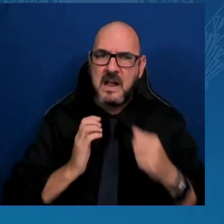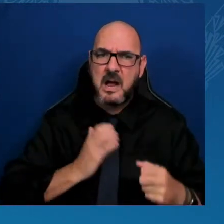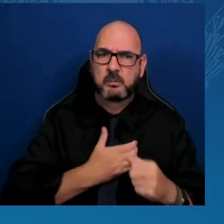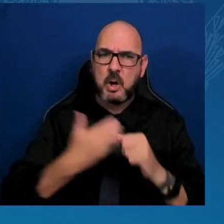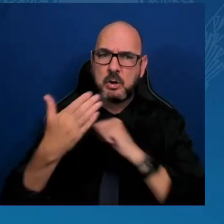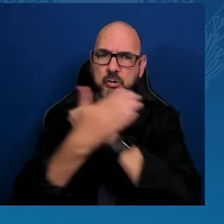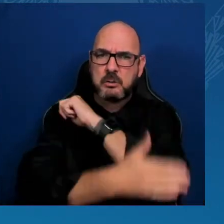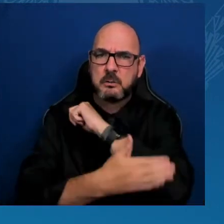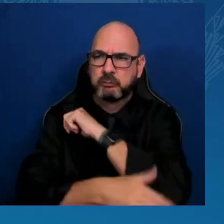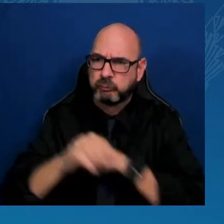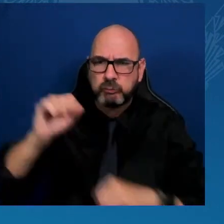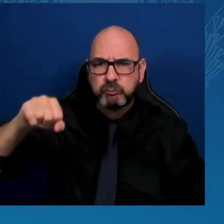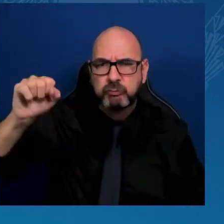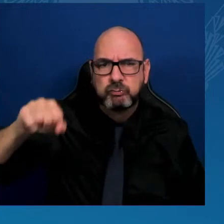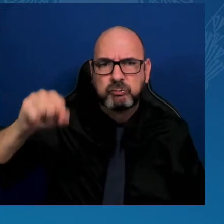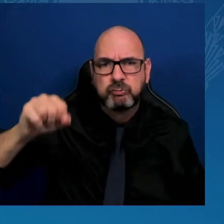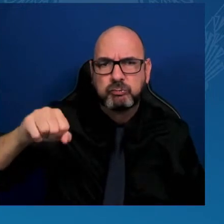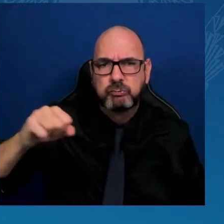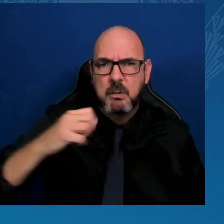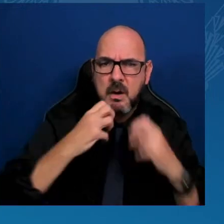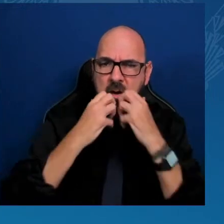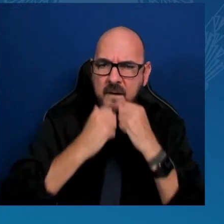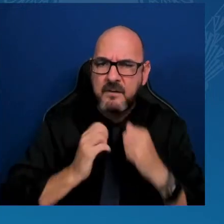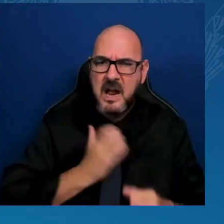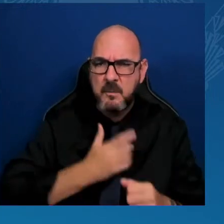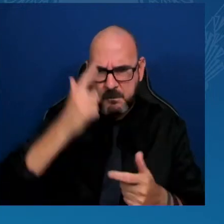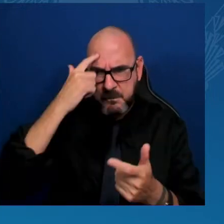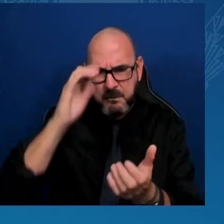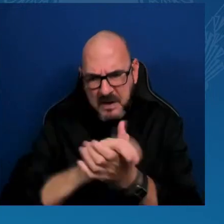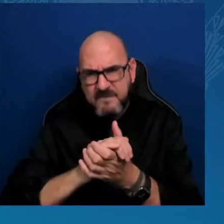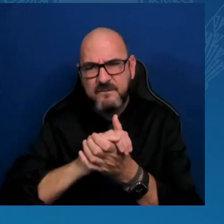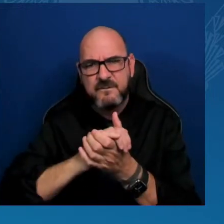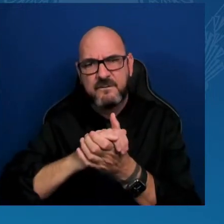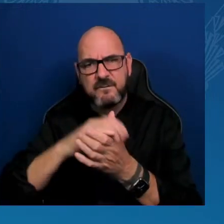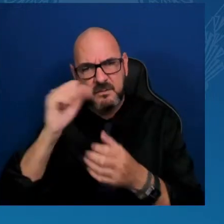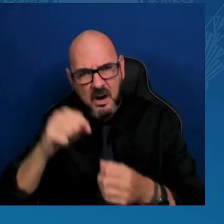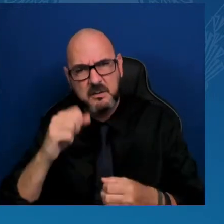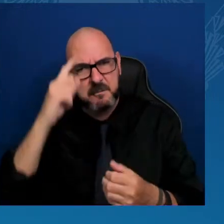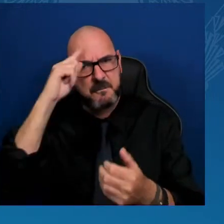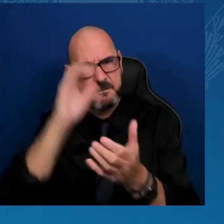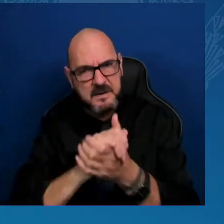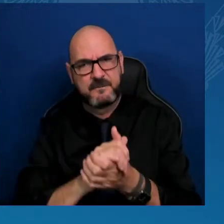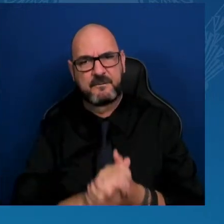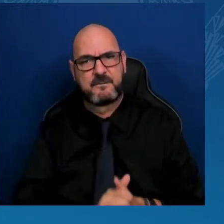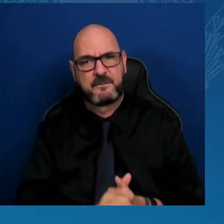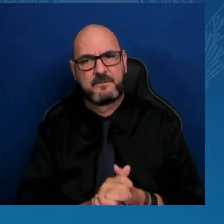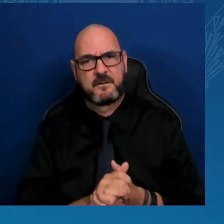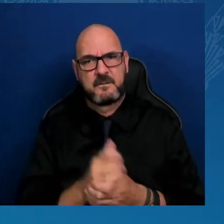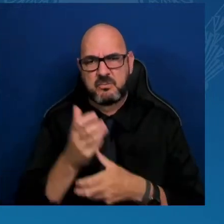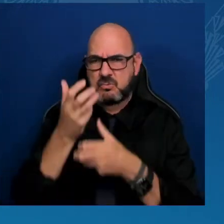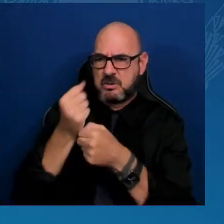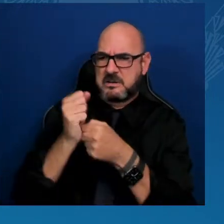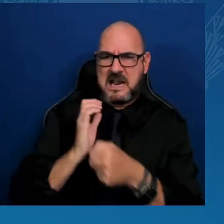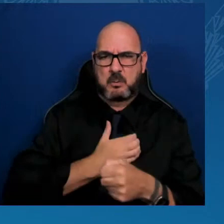we truly believe in the principles upon which our country was founded.